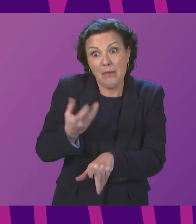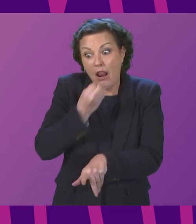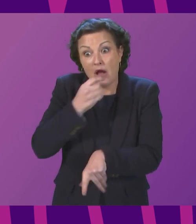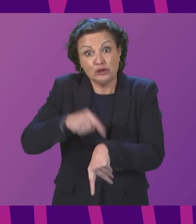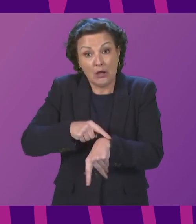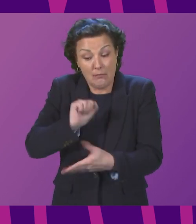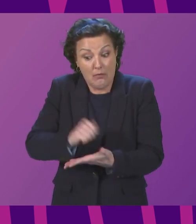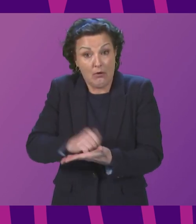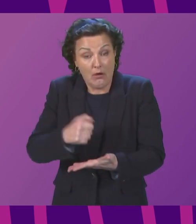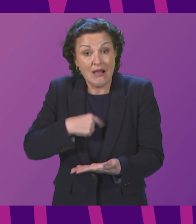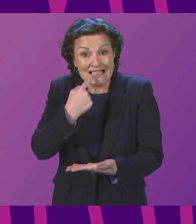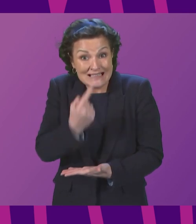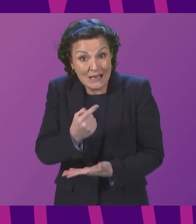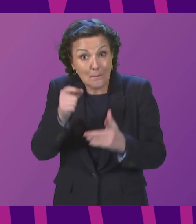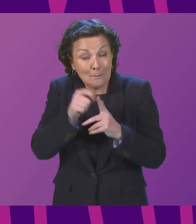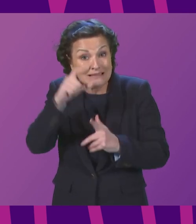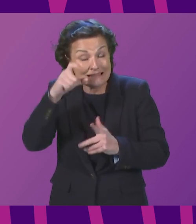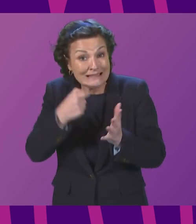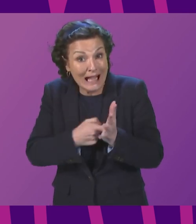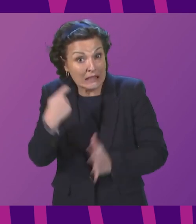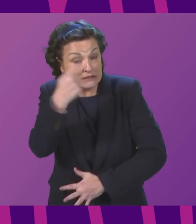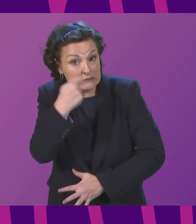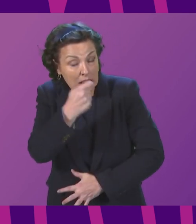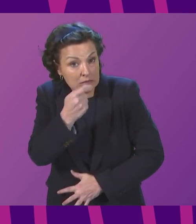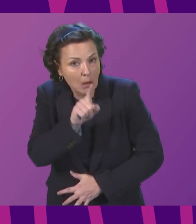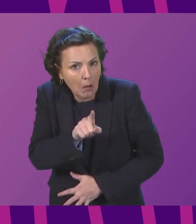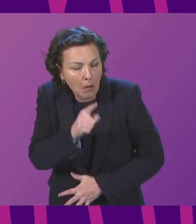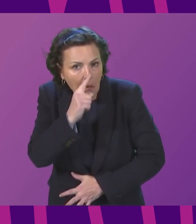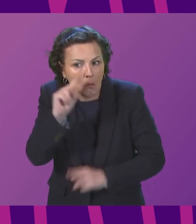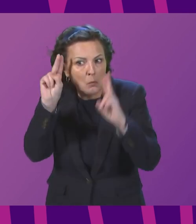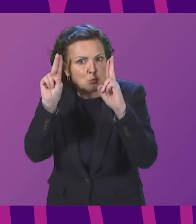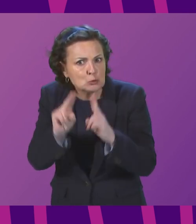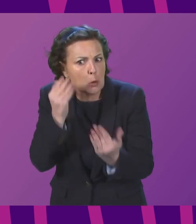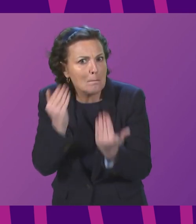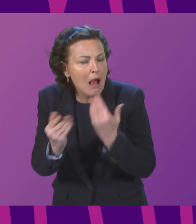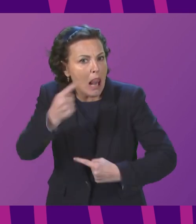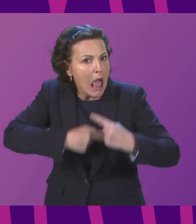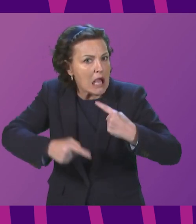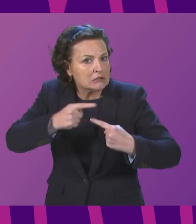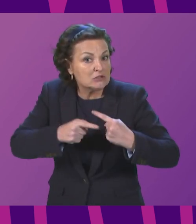testing capacity has decreased quite significantly from what it was last year, to a little over